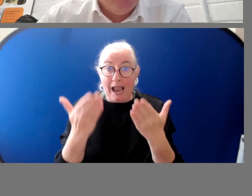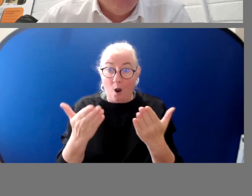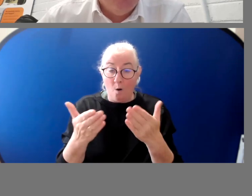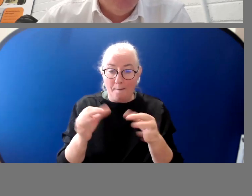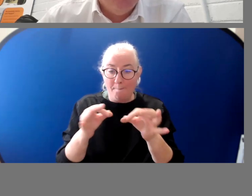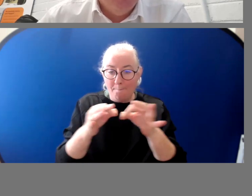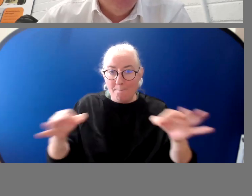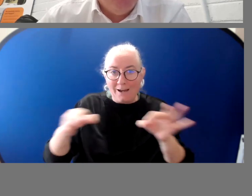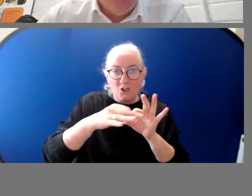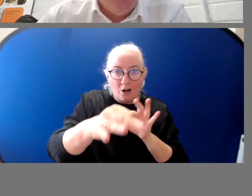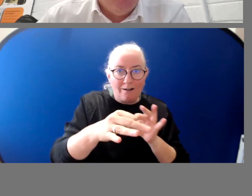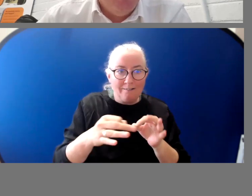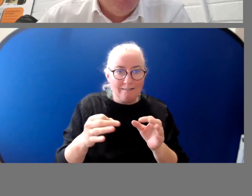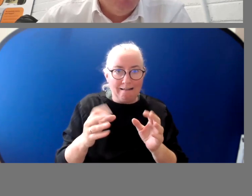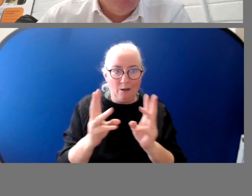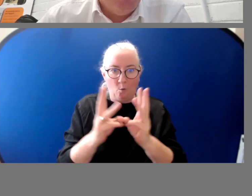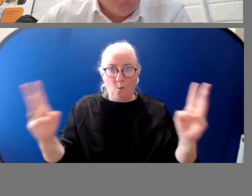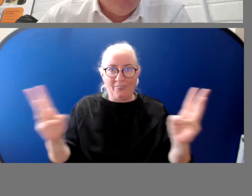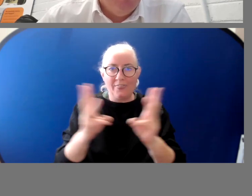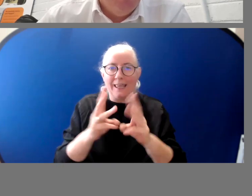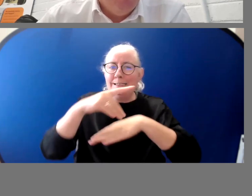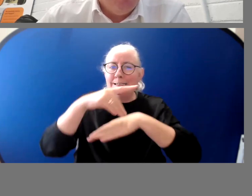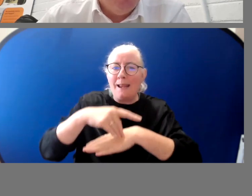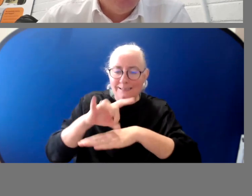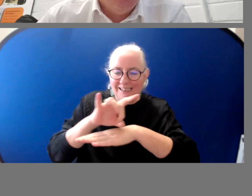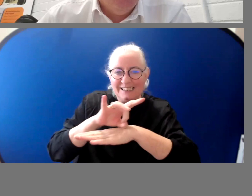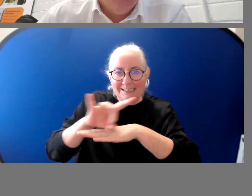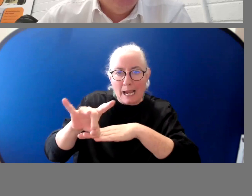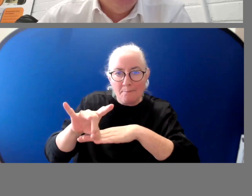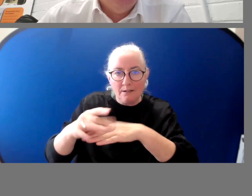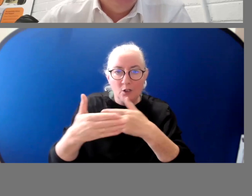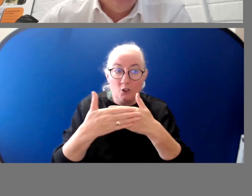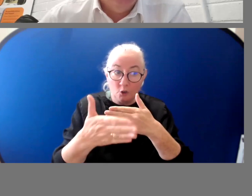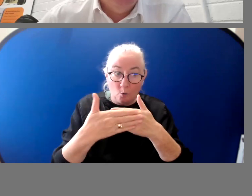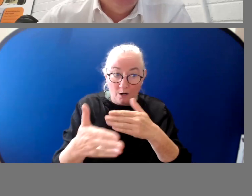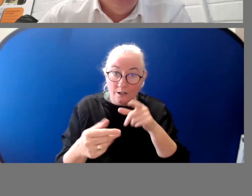effective clear width depending on the type of doors that you have but also it covers things like